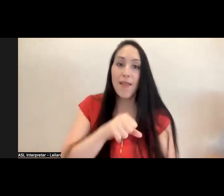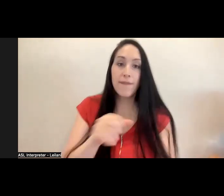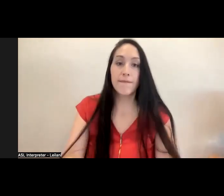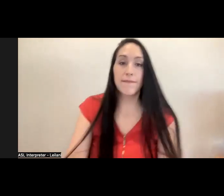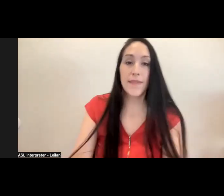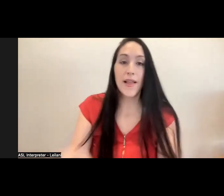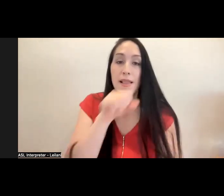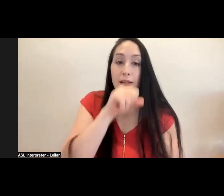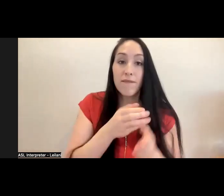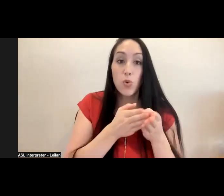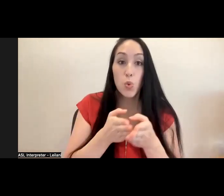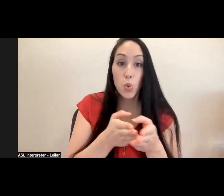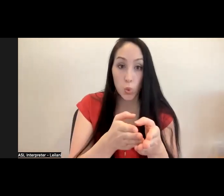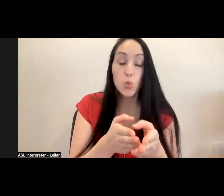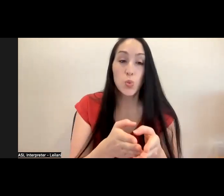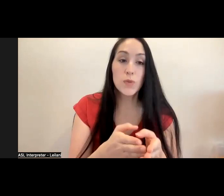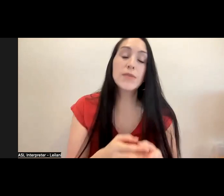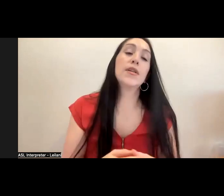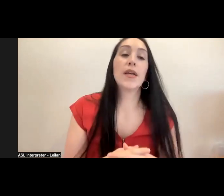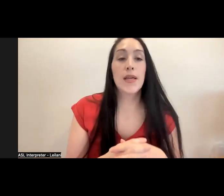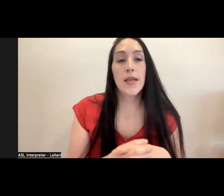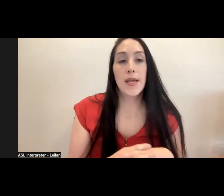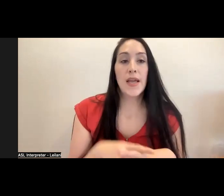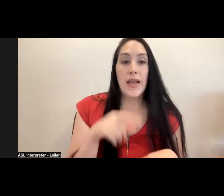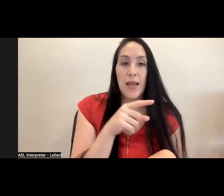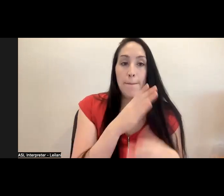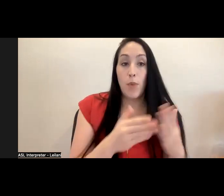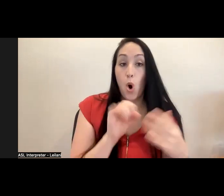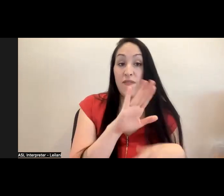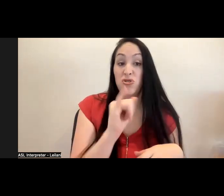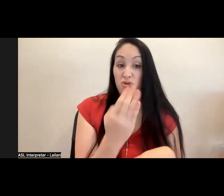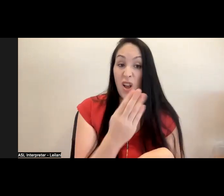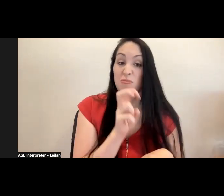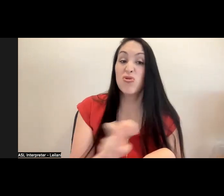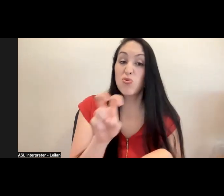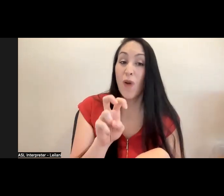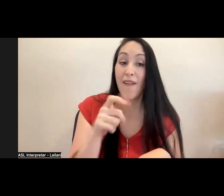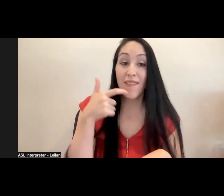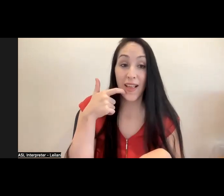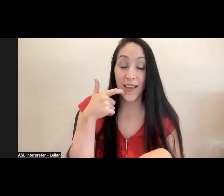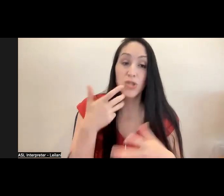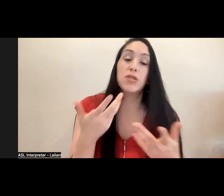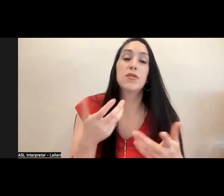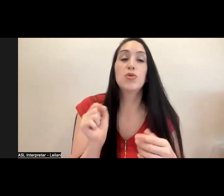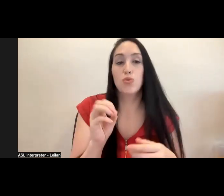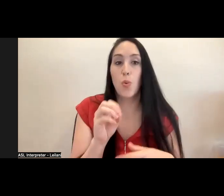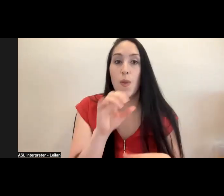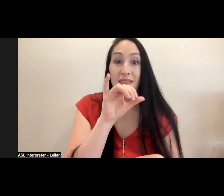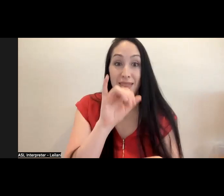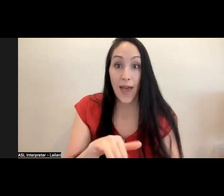11:25:43 So, using the funds, for that is a quality of life in, in, in courage. 11:25:48 Right. So a lot of people use enable account for those.